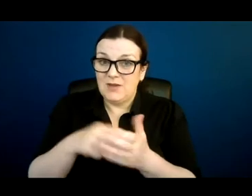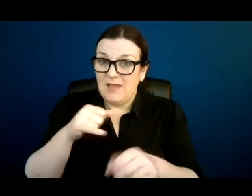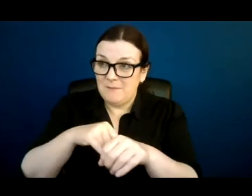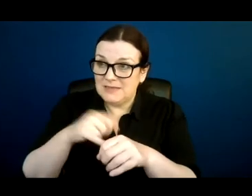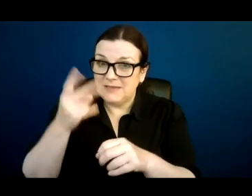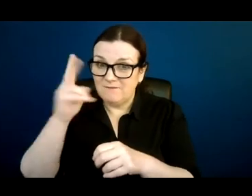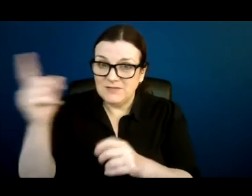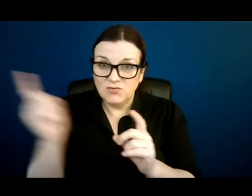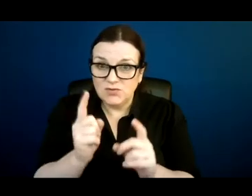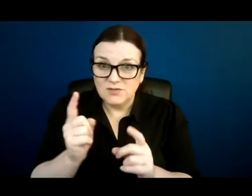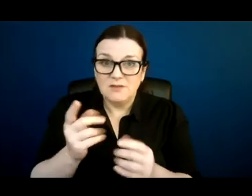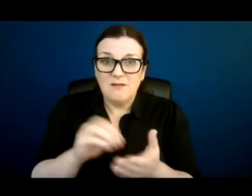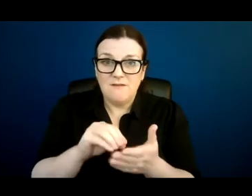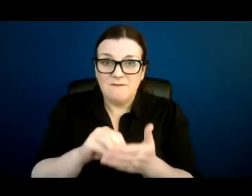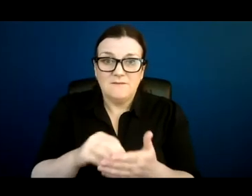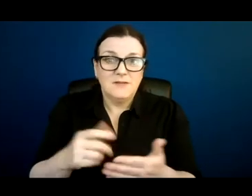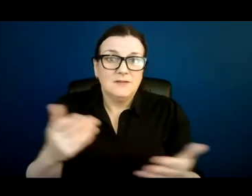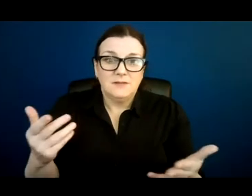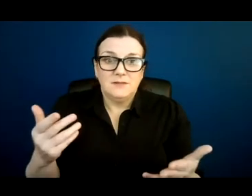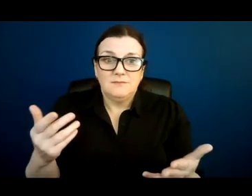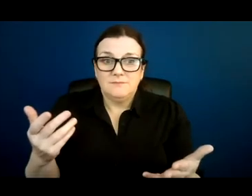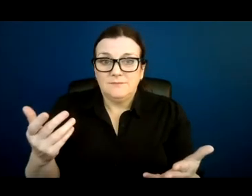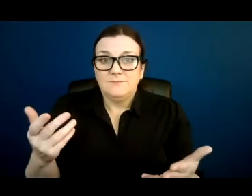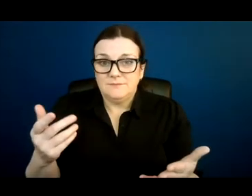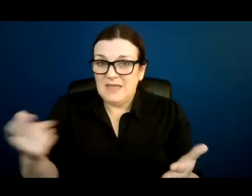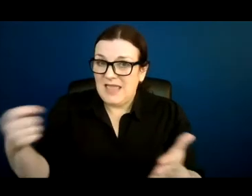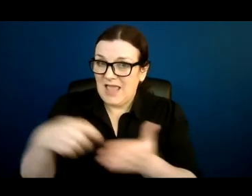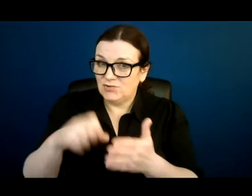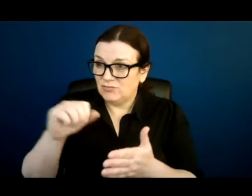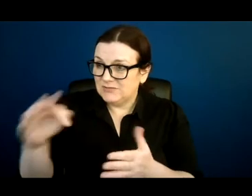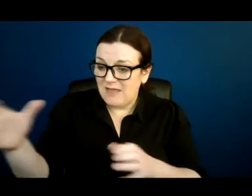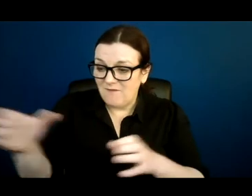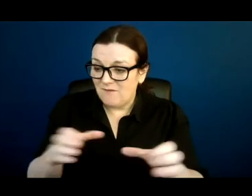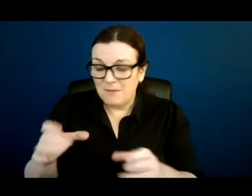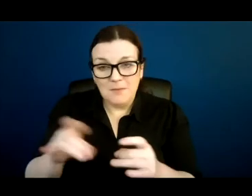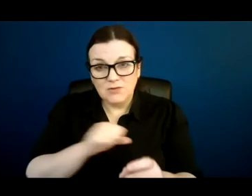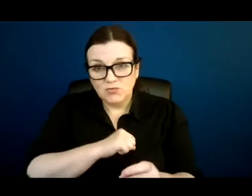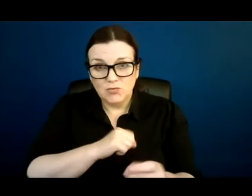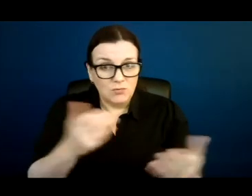we were take we are taking on additional staff to ensure we are going to be able to do that and